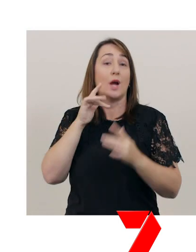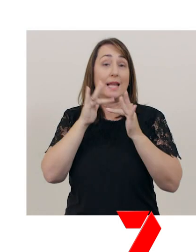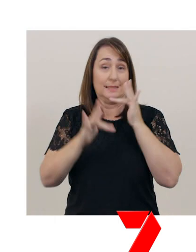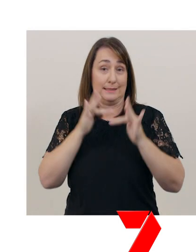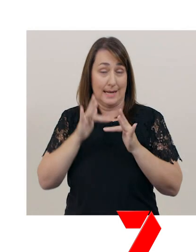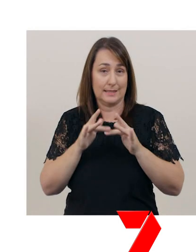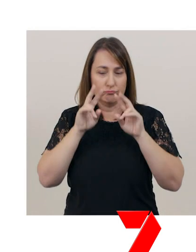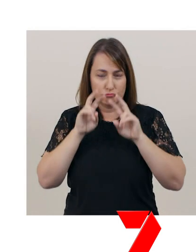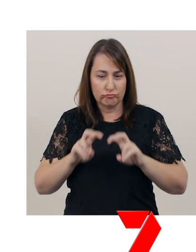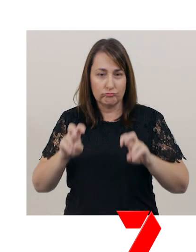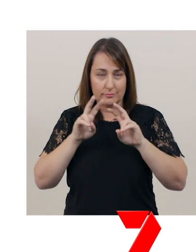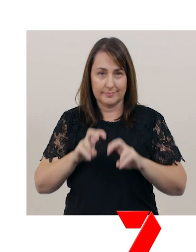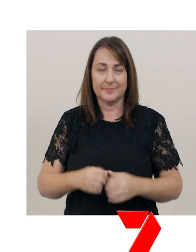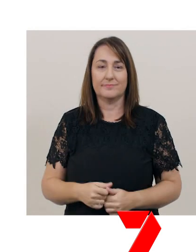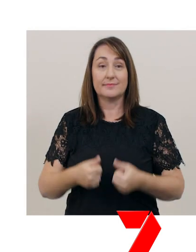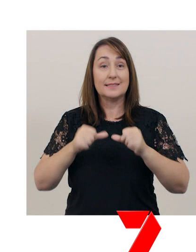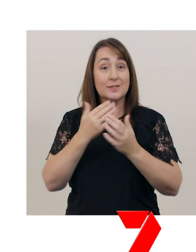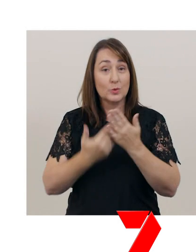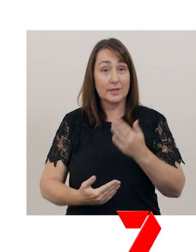Herb, the hesitant hippo.